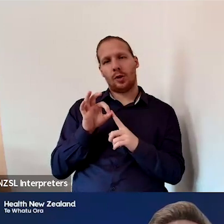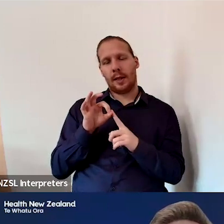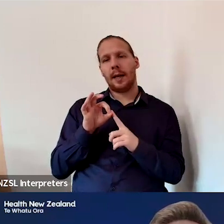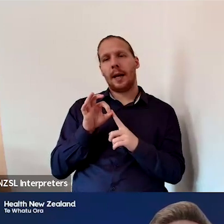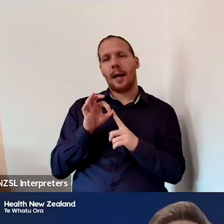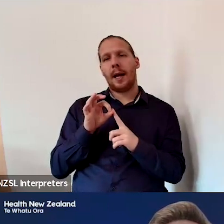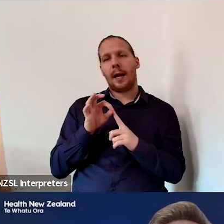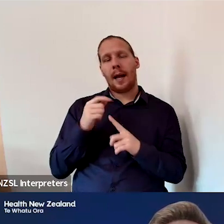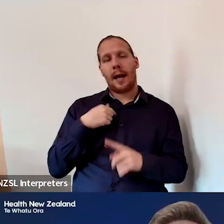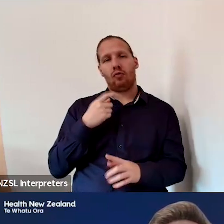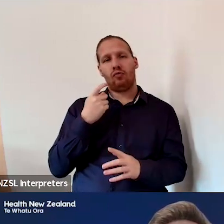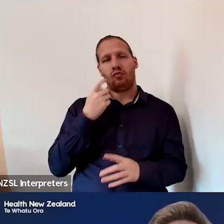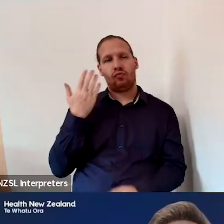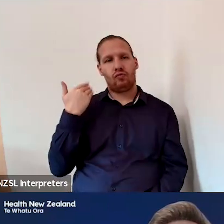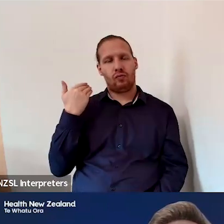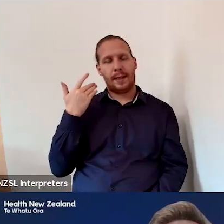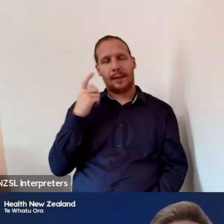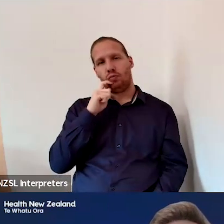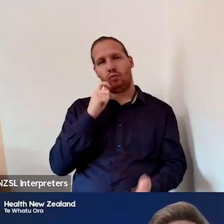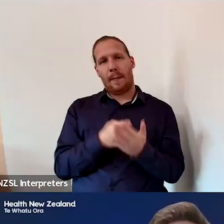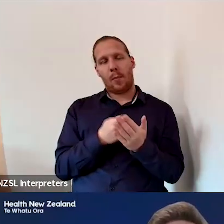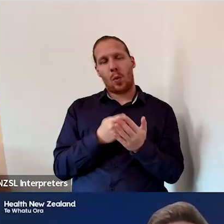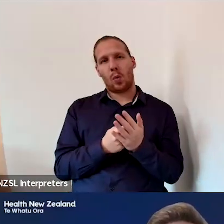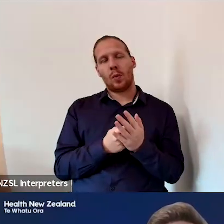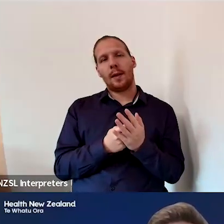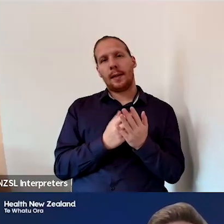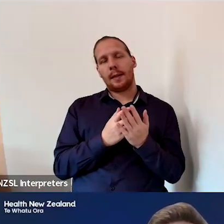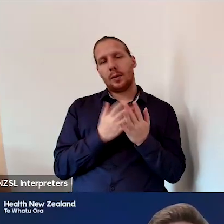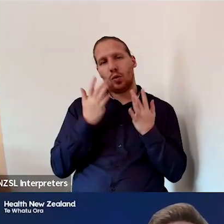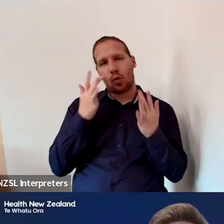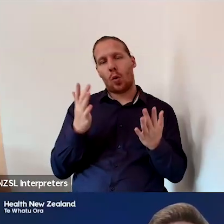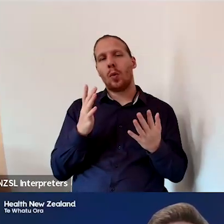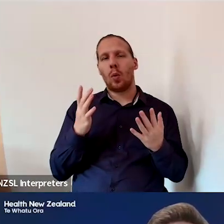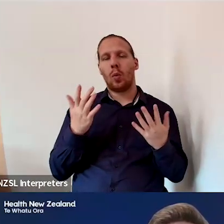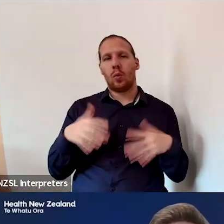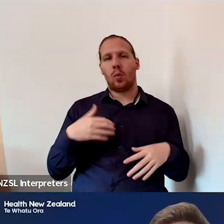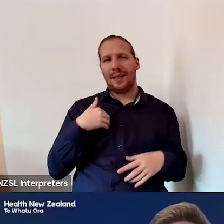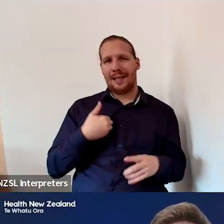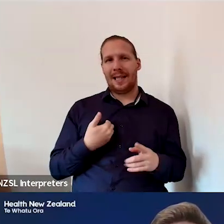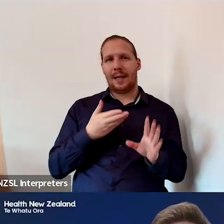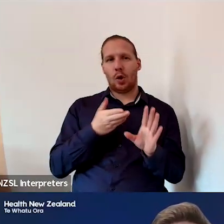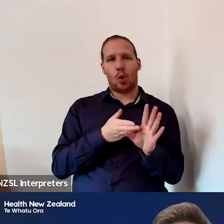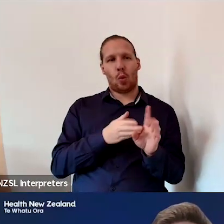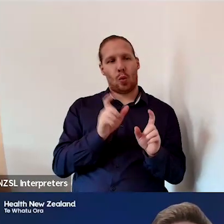particularly by the Mental Health and Wellbeing, Commission. So, you know, we've very much taken on board that,